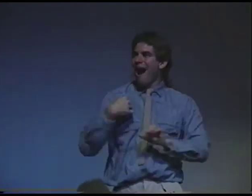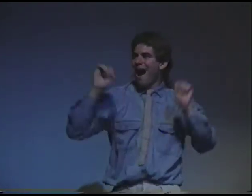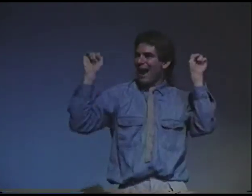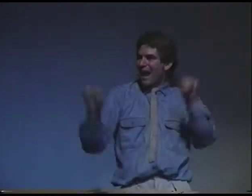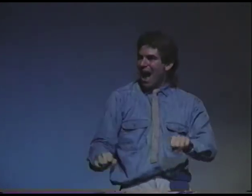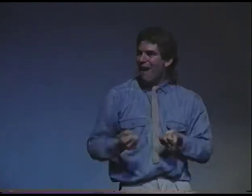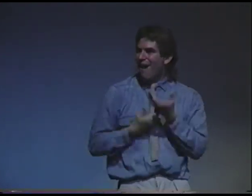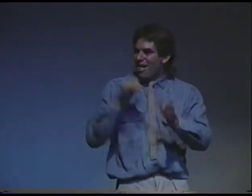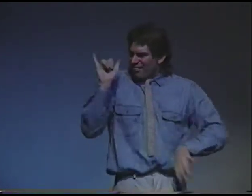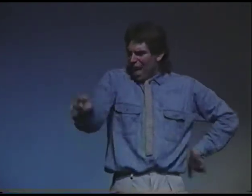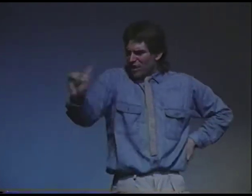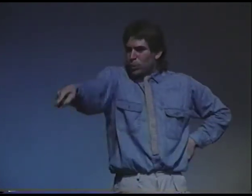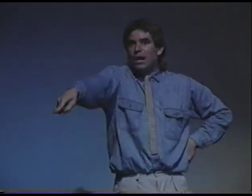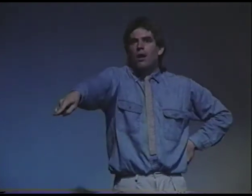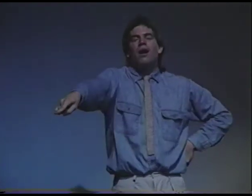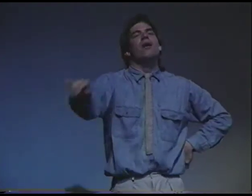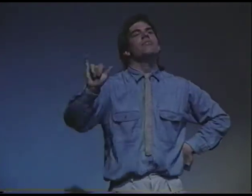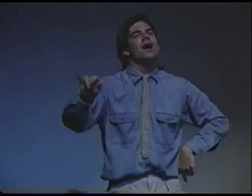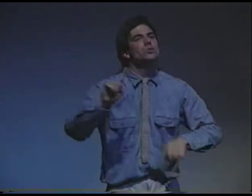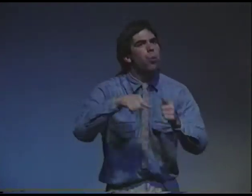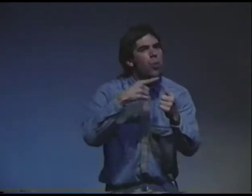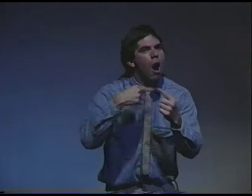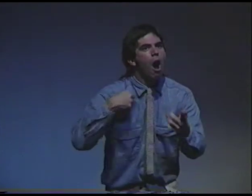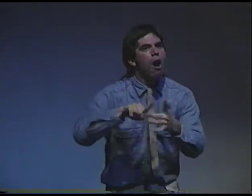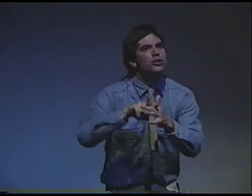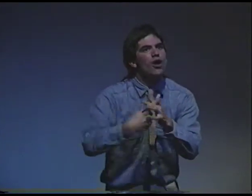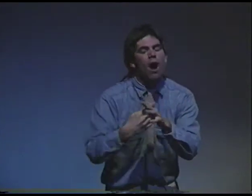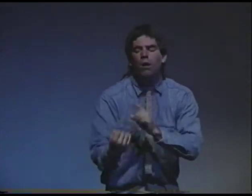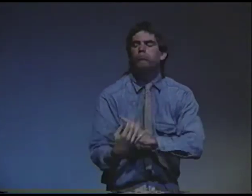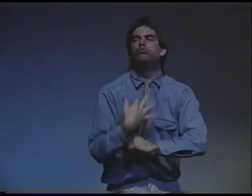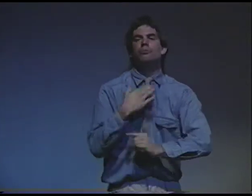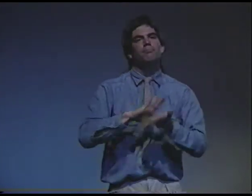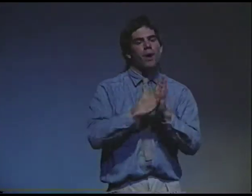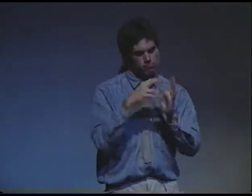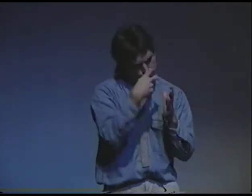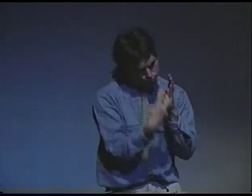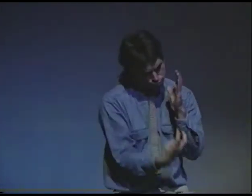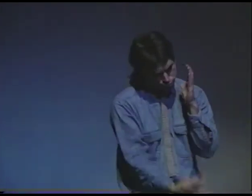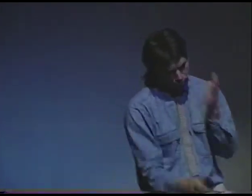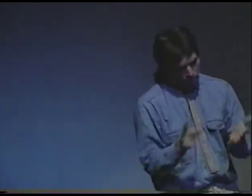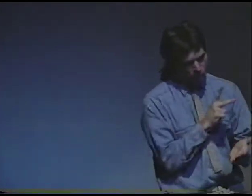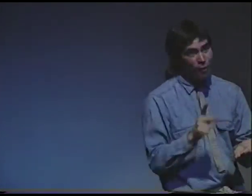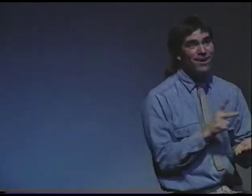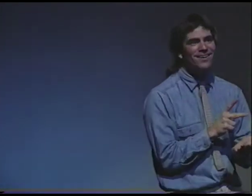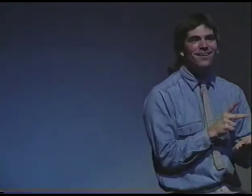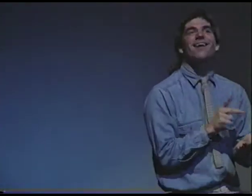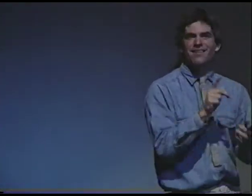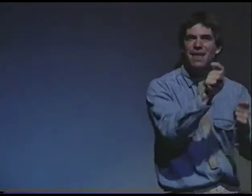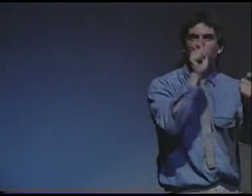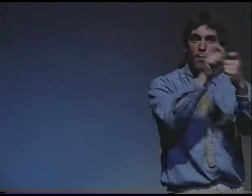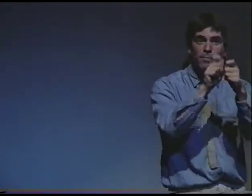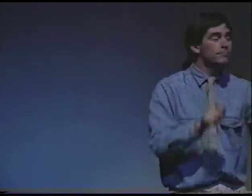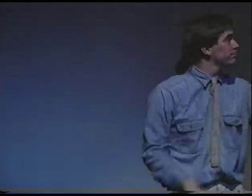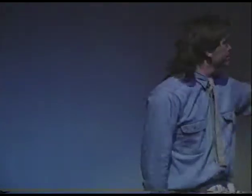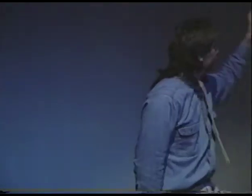and I understood what it was all about. That's really what started influencing me to really get into poetry.